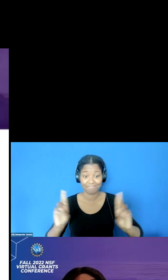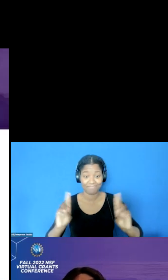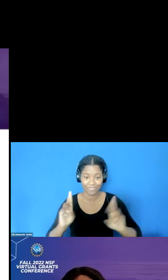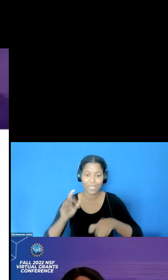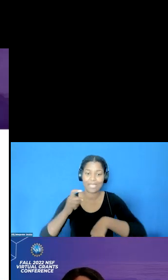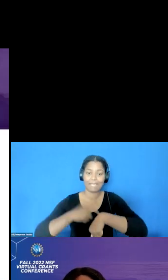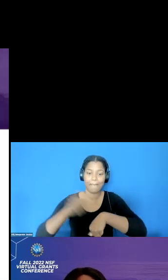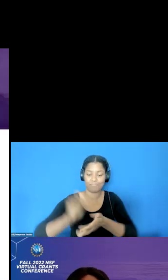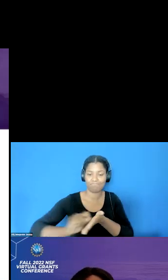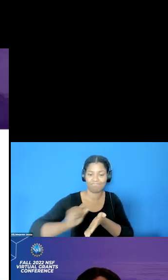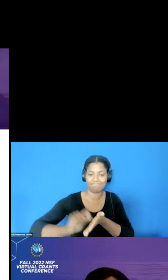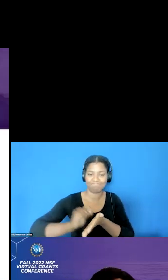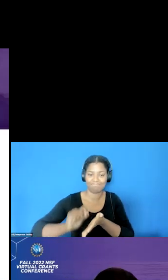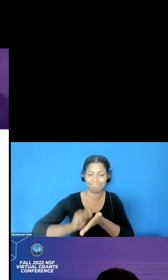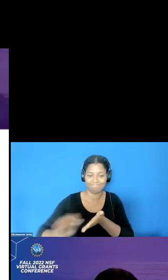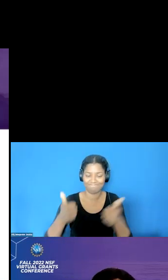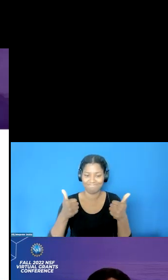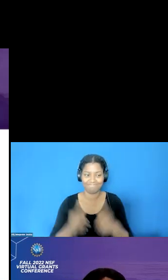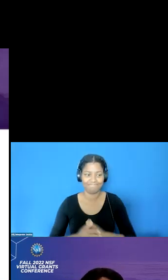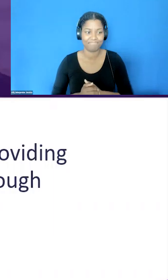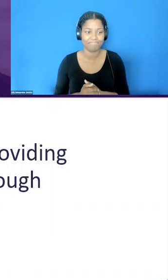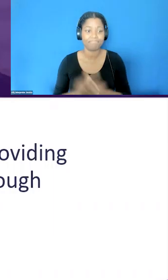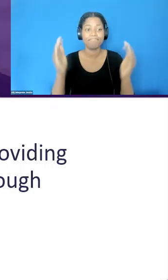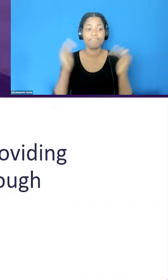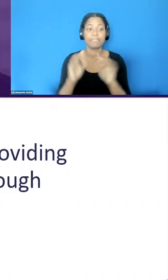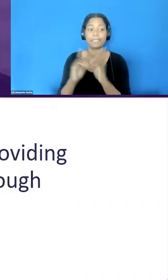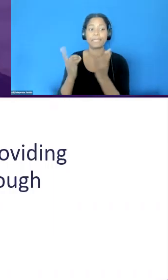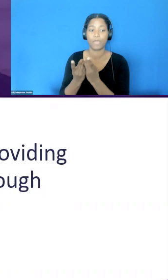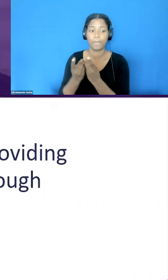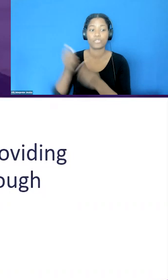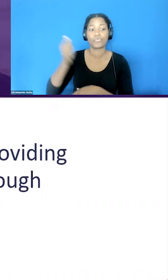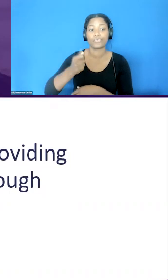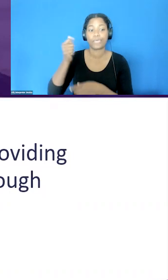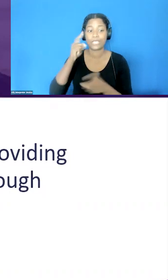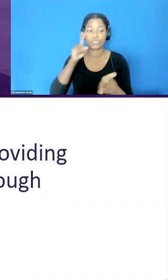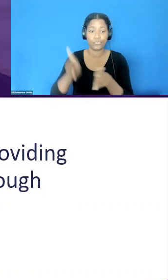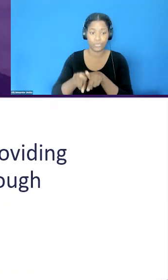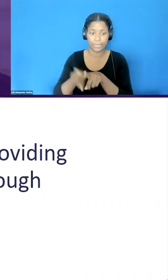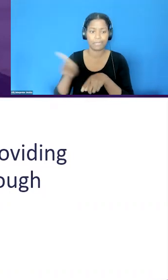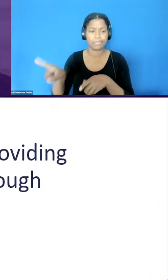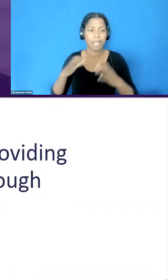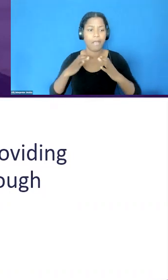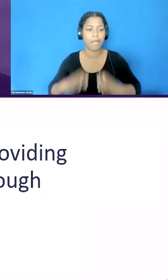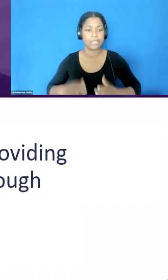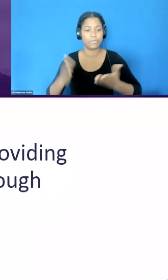It's time to take some notes, ladies and gentlemen. The division of Grants and Agreements is a customer service-oriented office.